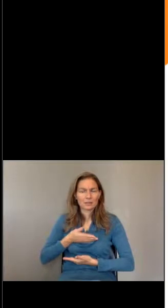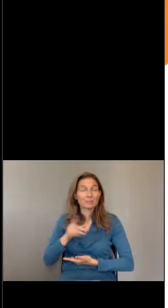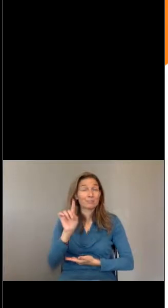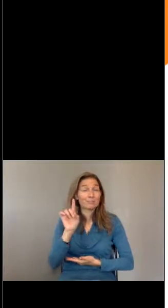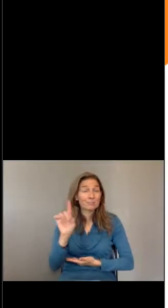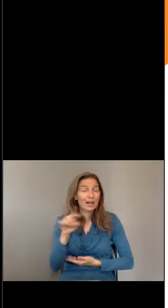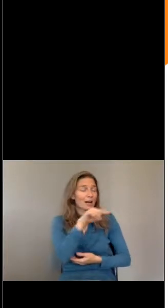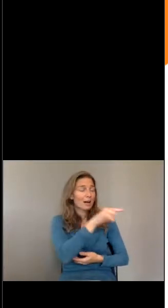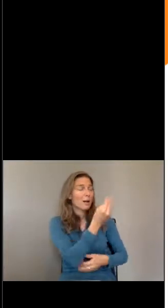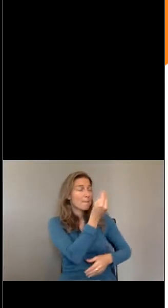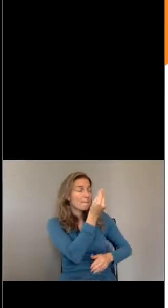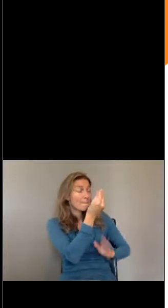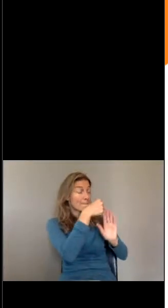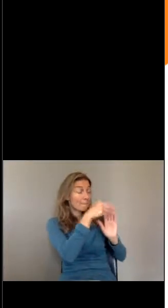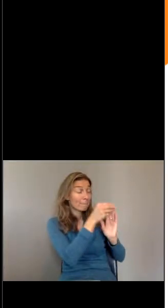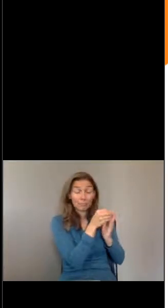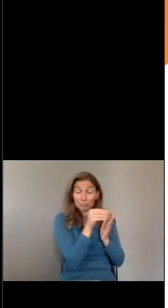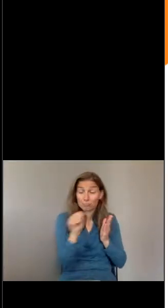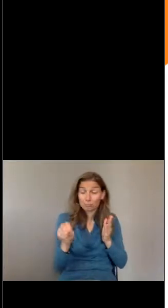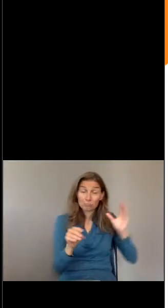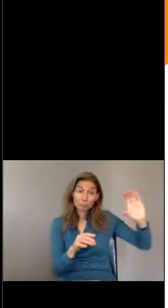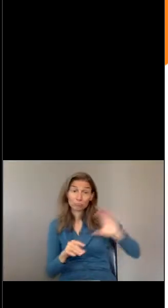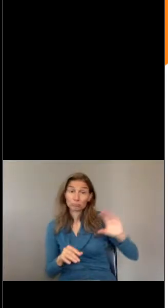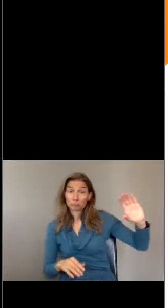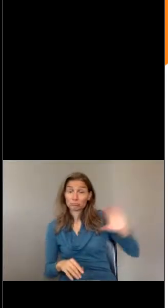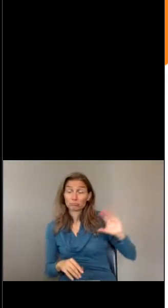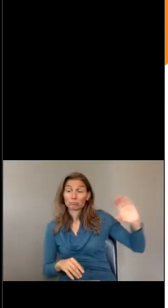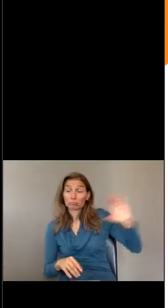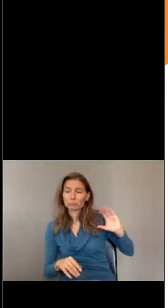that people with disabilities are part of the society at large.